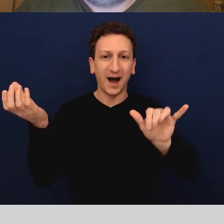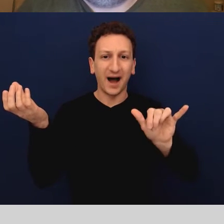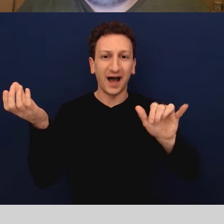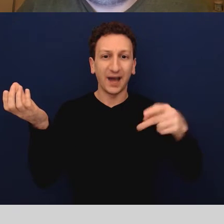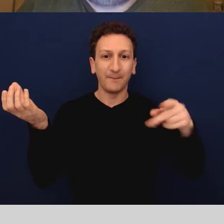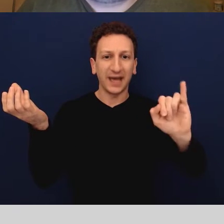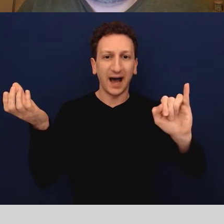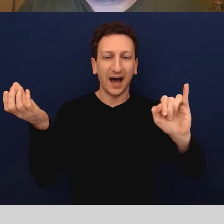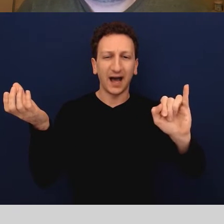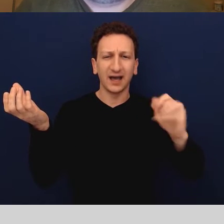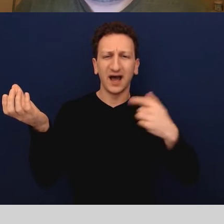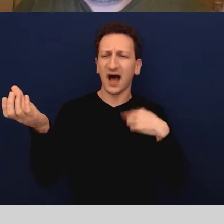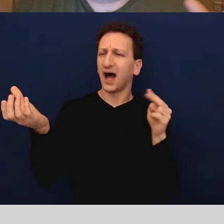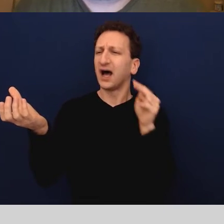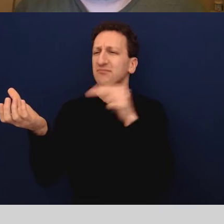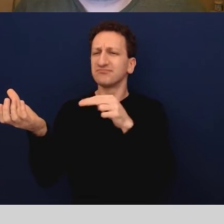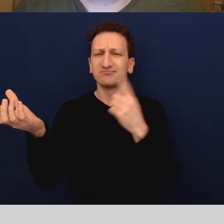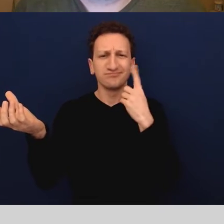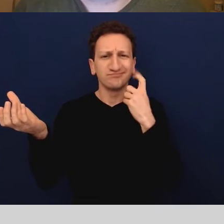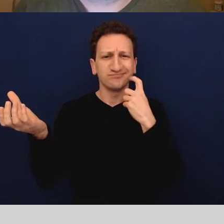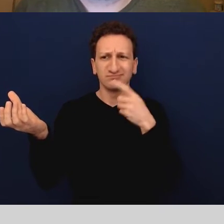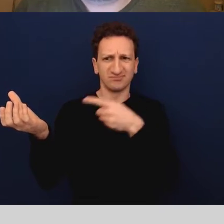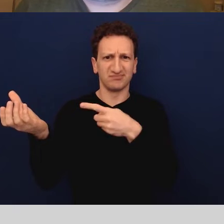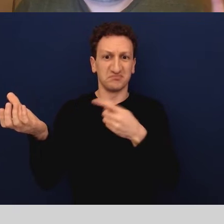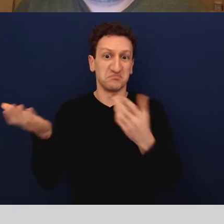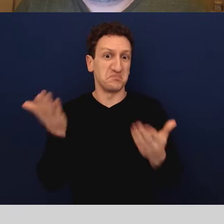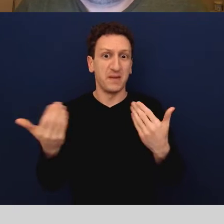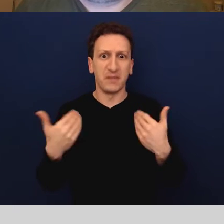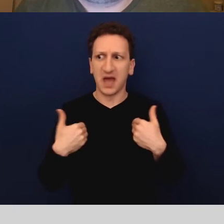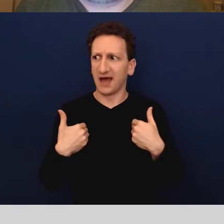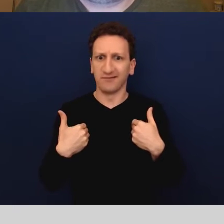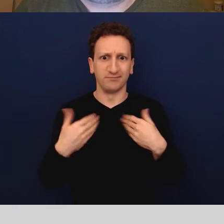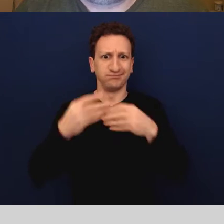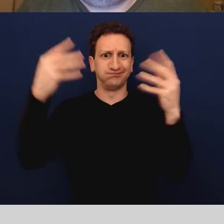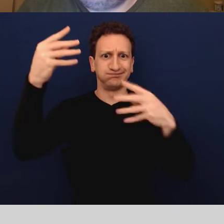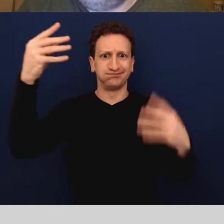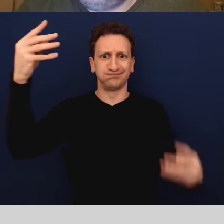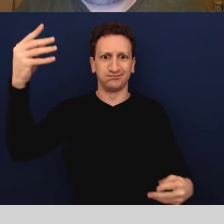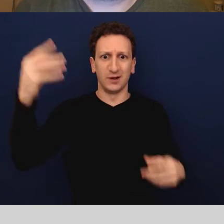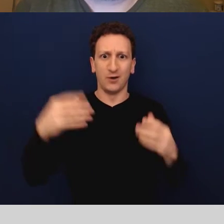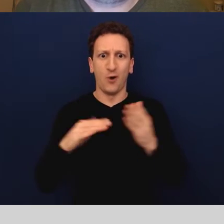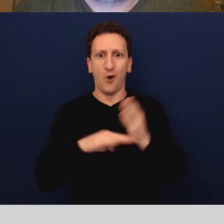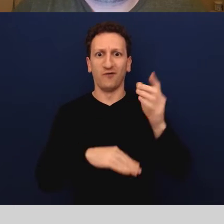Last time I checked, it had a few 100,000 packages for now, for all I know it has over a million.